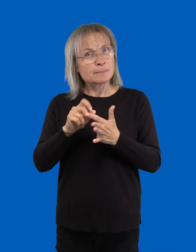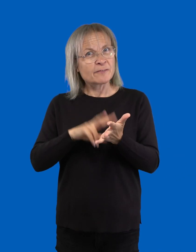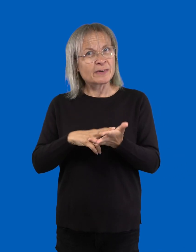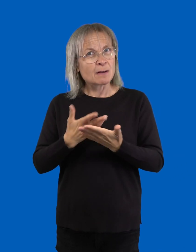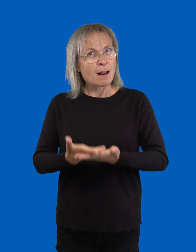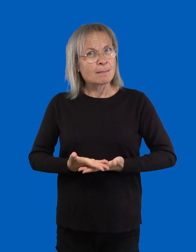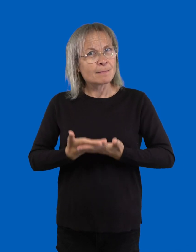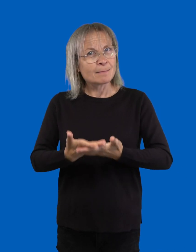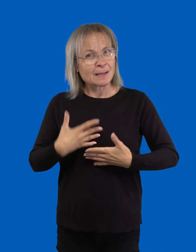symptoms.